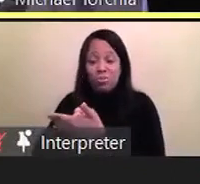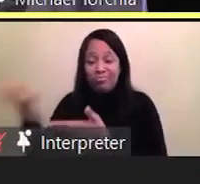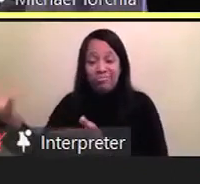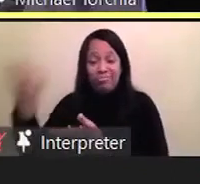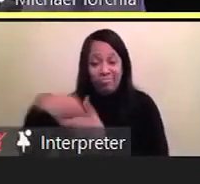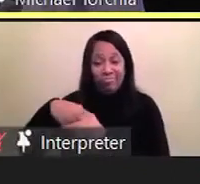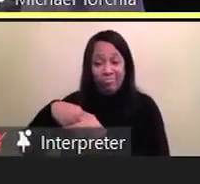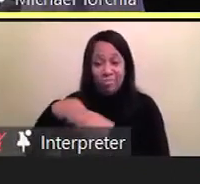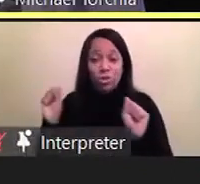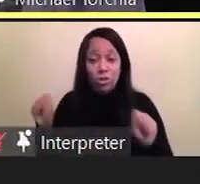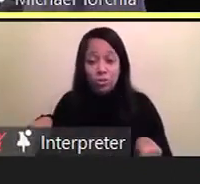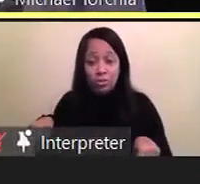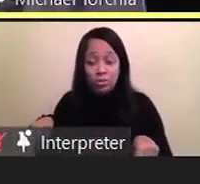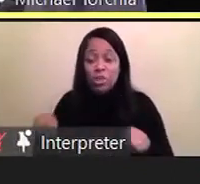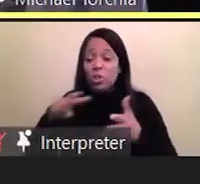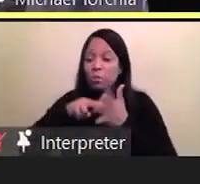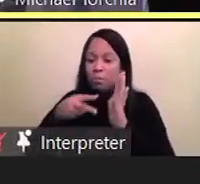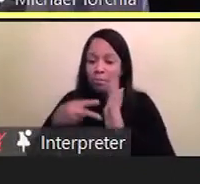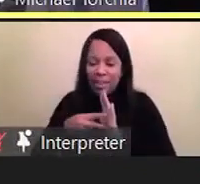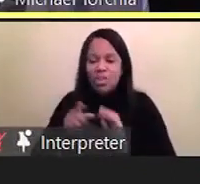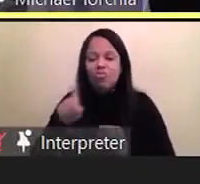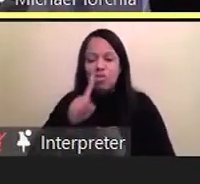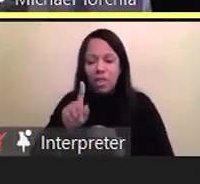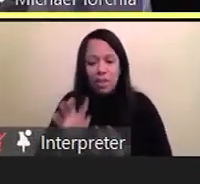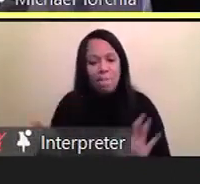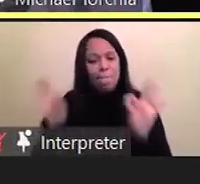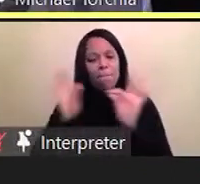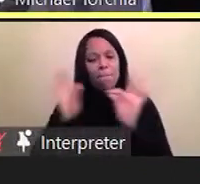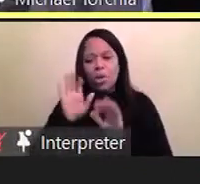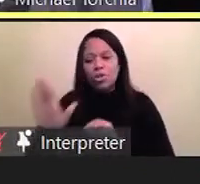So what you have to do is have your website reviewed and made accessible.